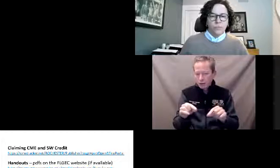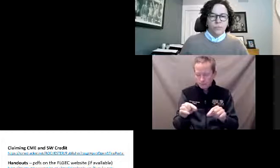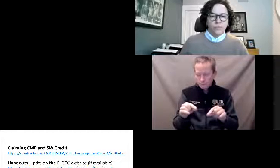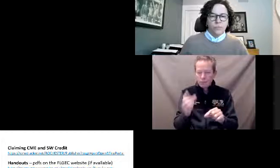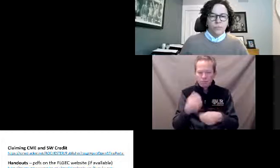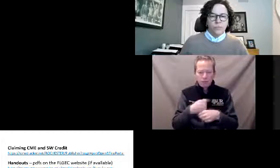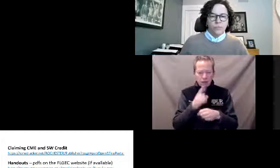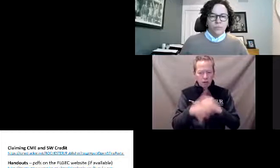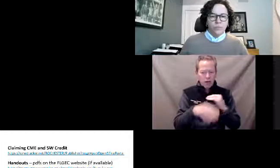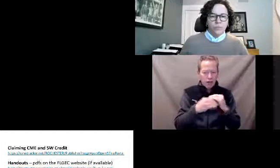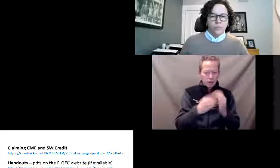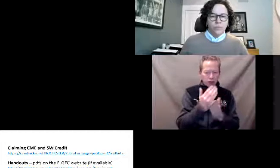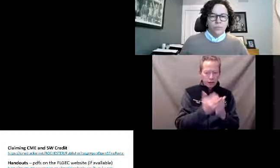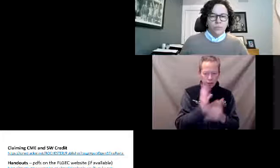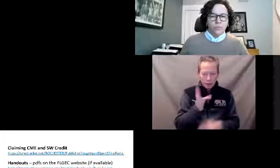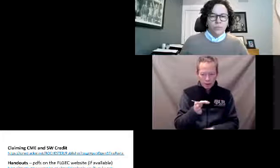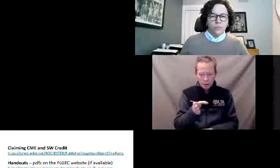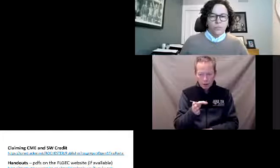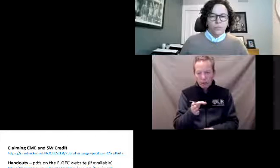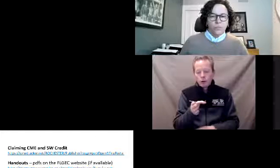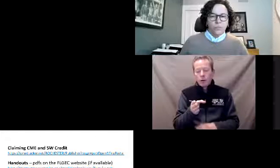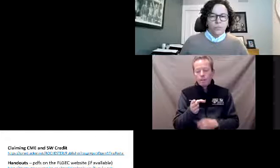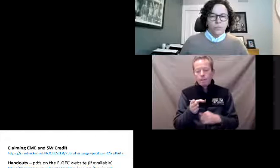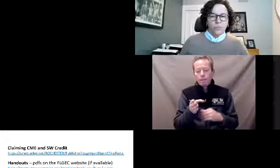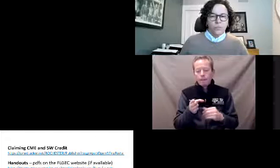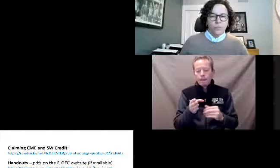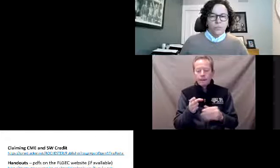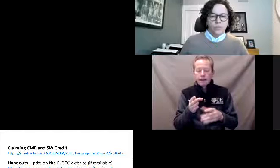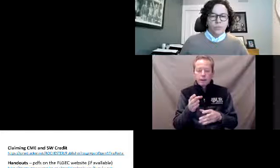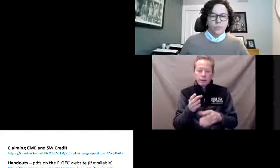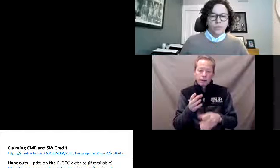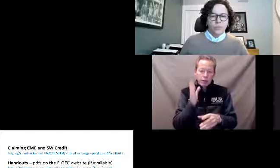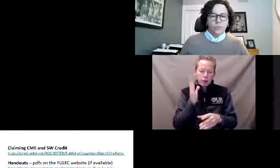on our distribution list so that you get the monthly schedule of our grand round series.